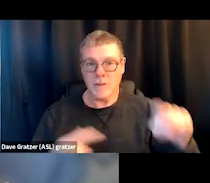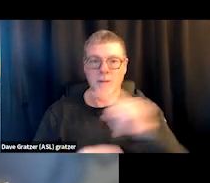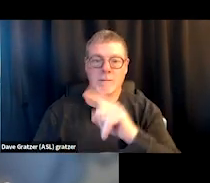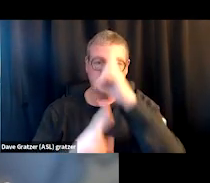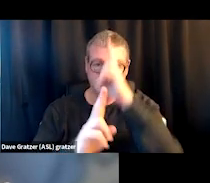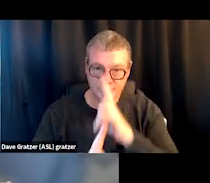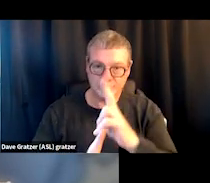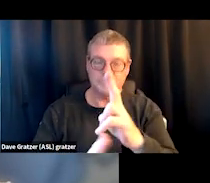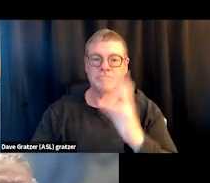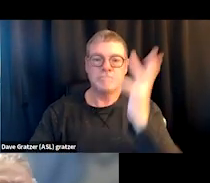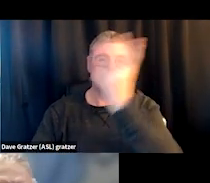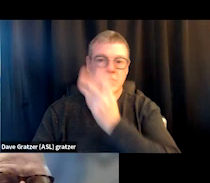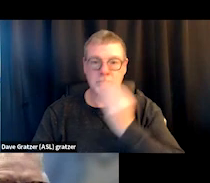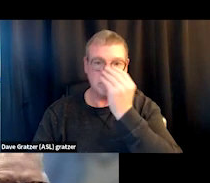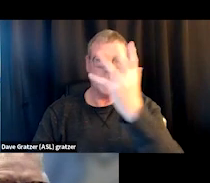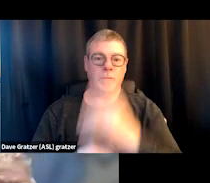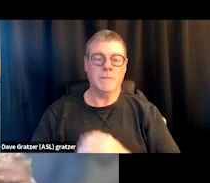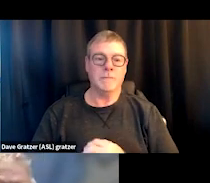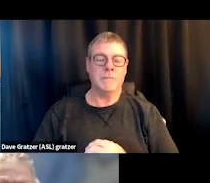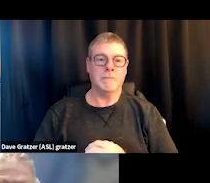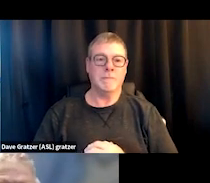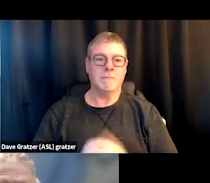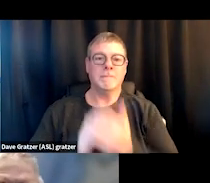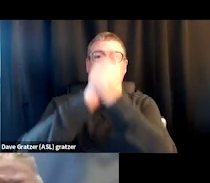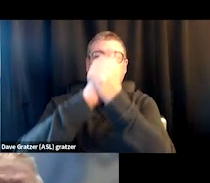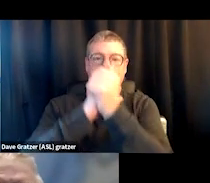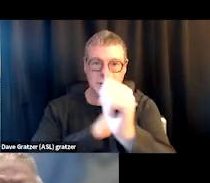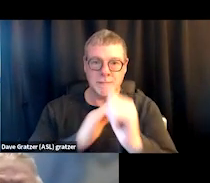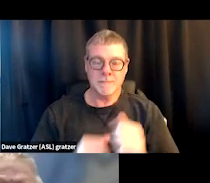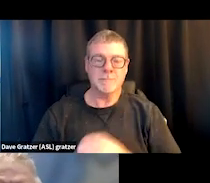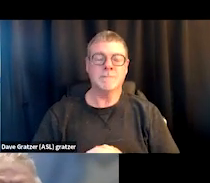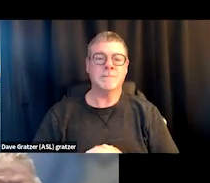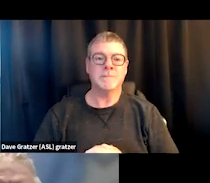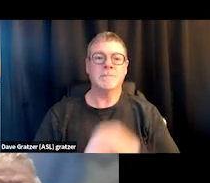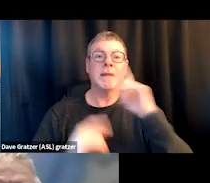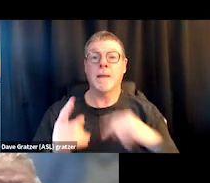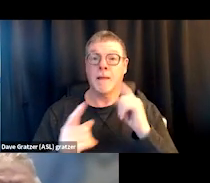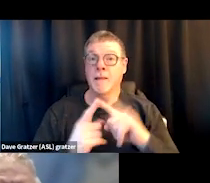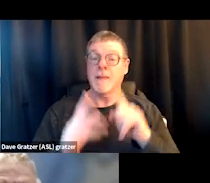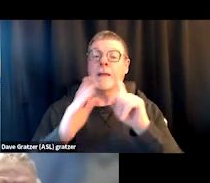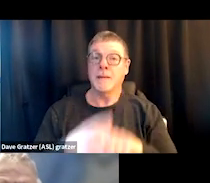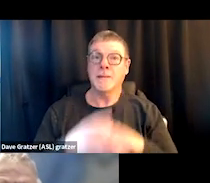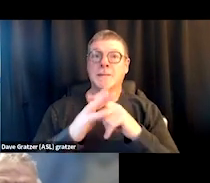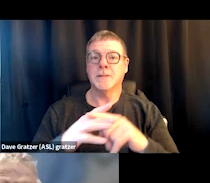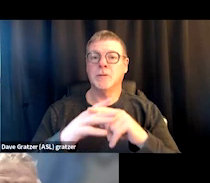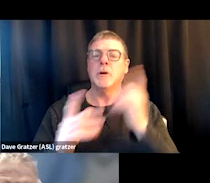and beauty and talents and strengths, and then we start to look at, you know, what are the challenges?